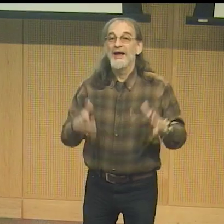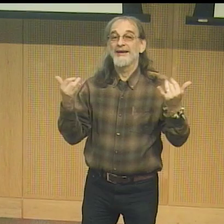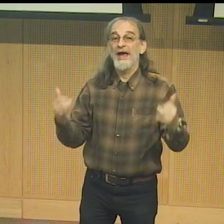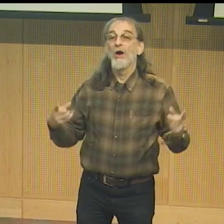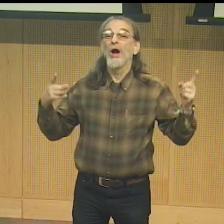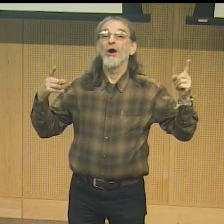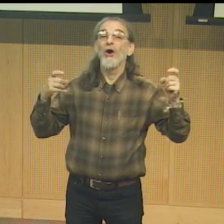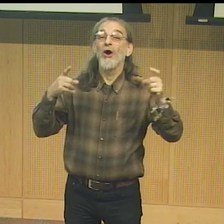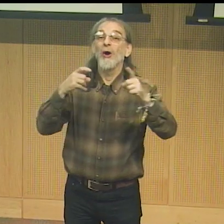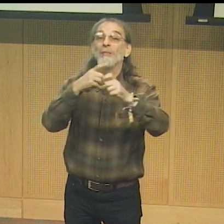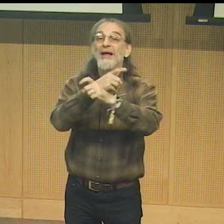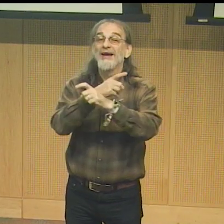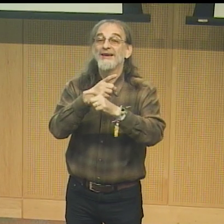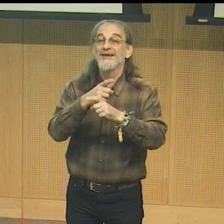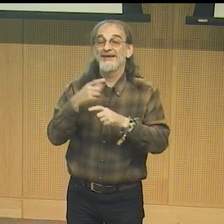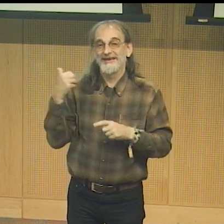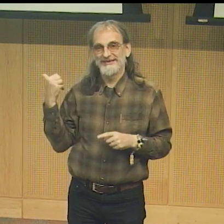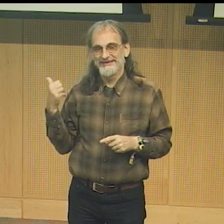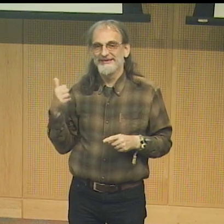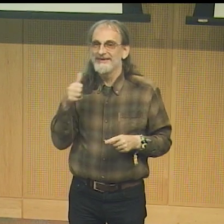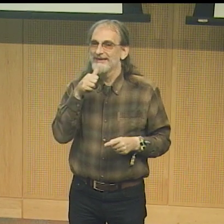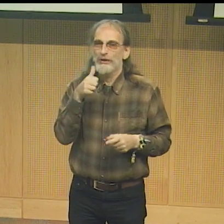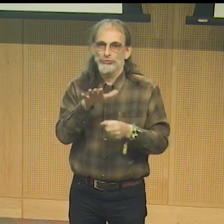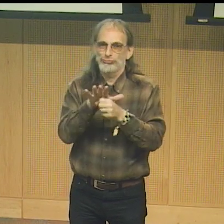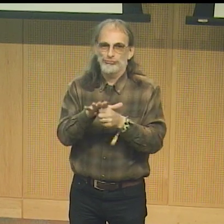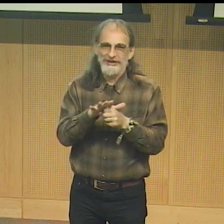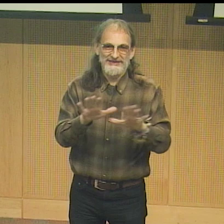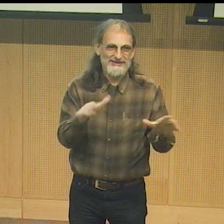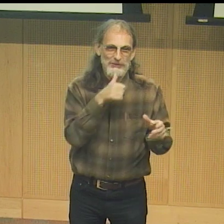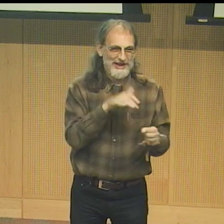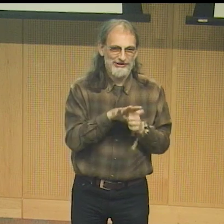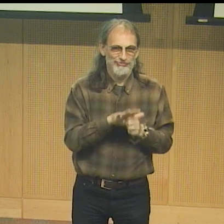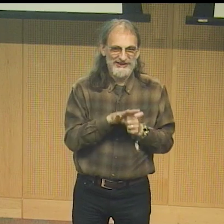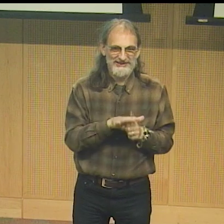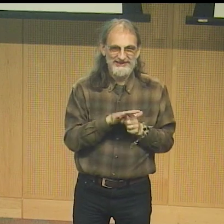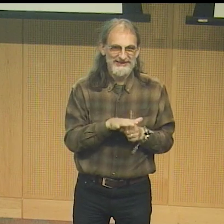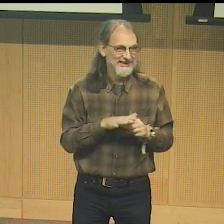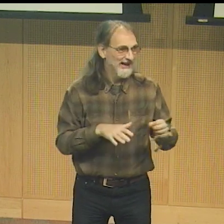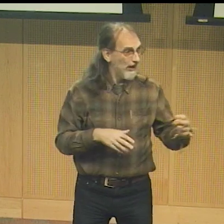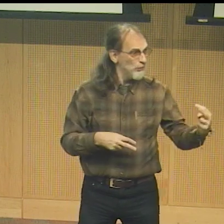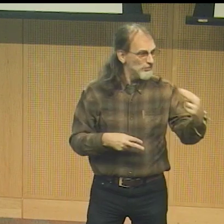A rather complex model. Don't worry, don't stress out. I want to make sure everyone can see it.